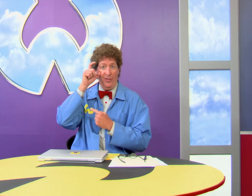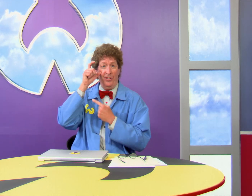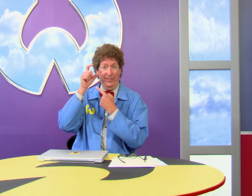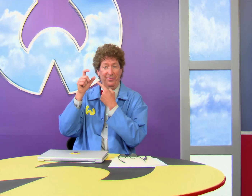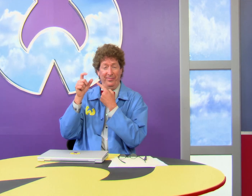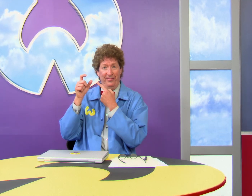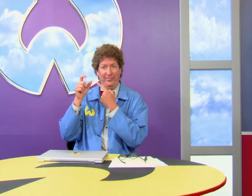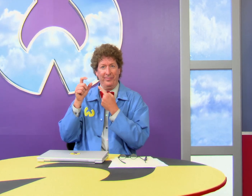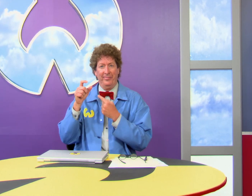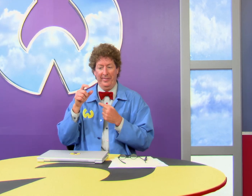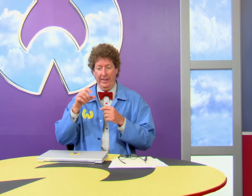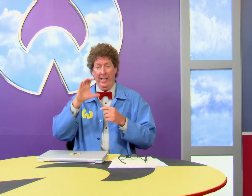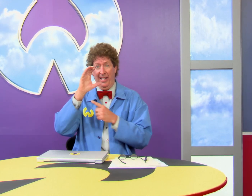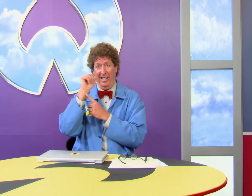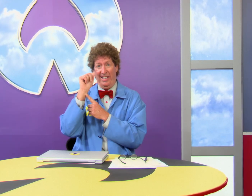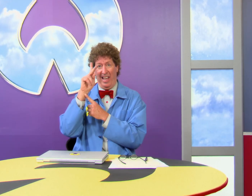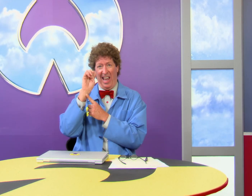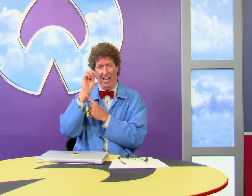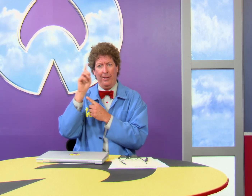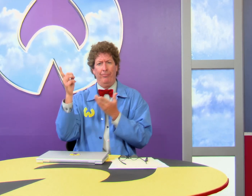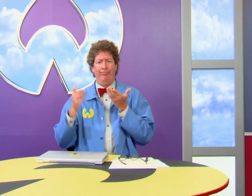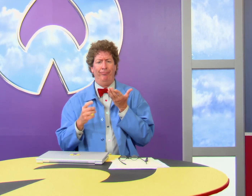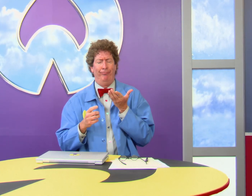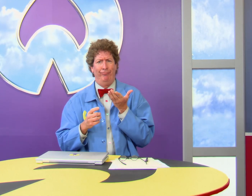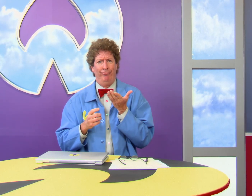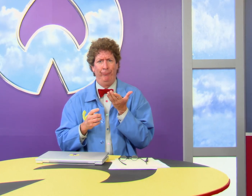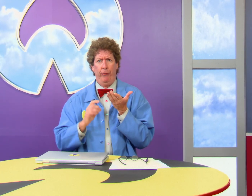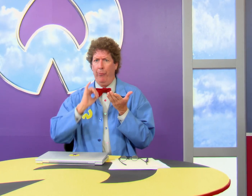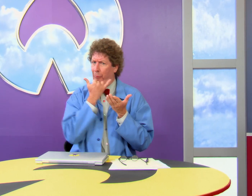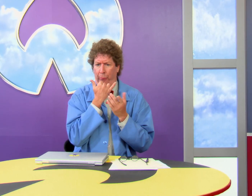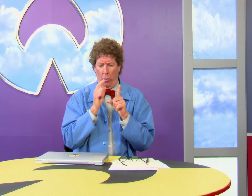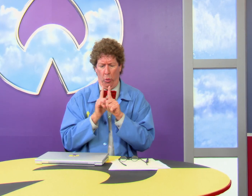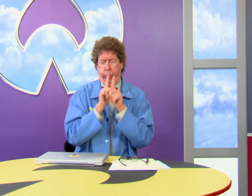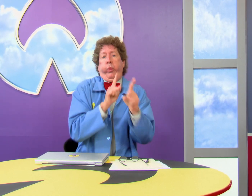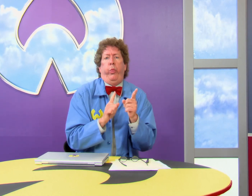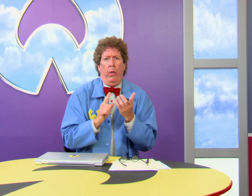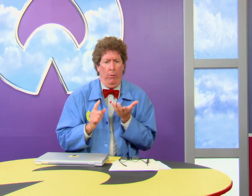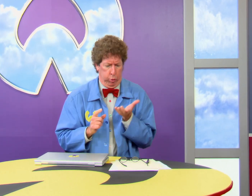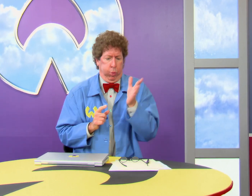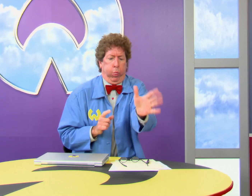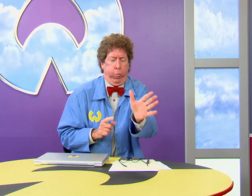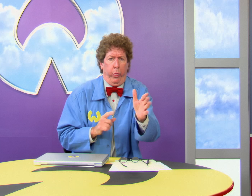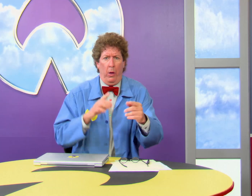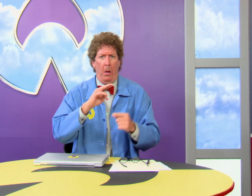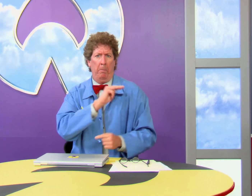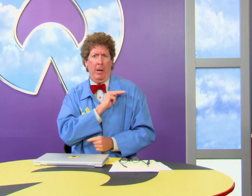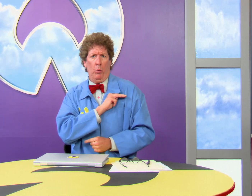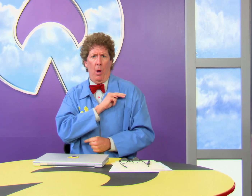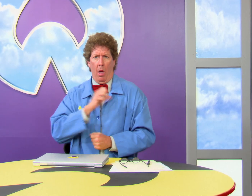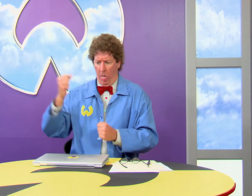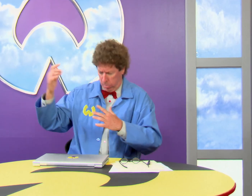EDWIN, HIS CAKE ACCIDENTALLY GOT DUMPED ON MIGUEL,